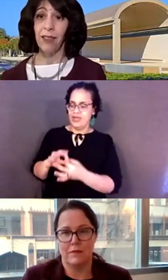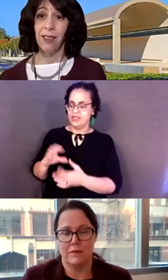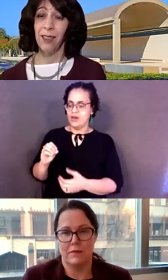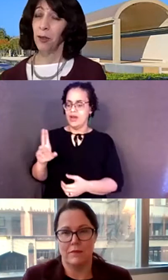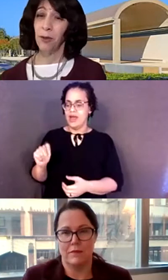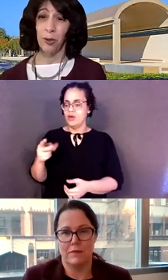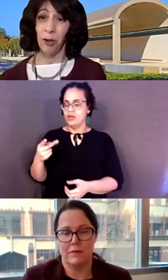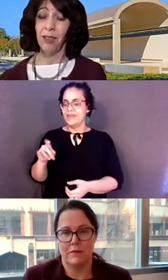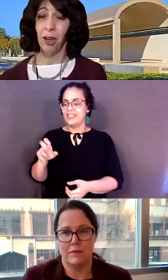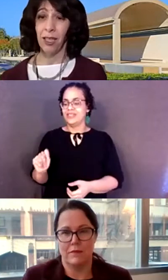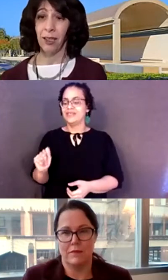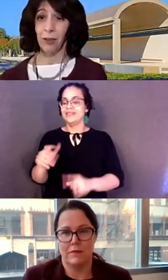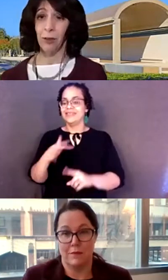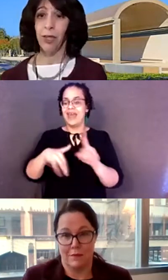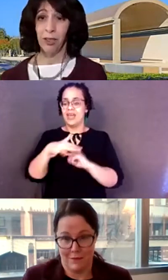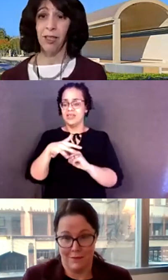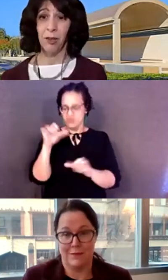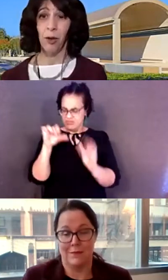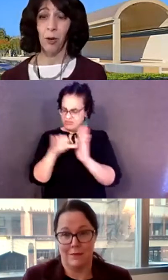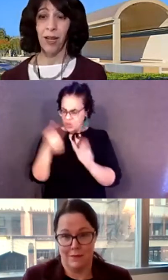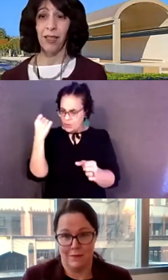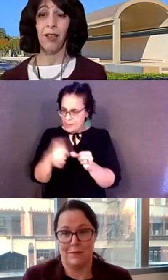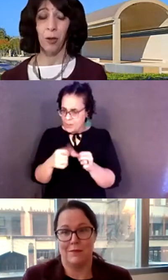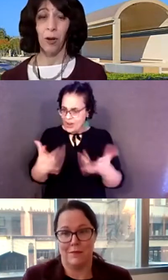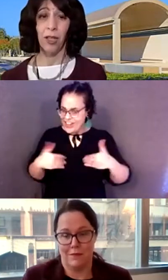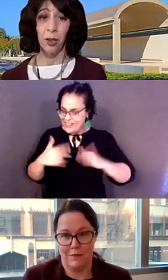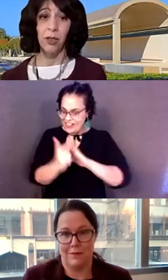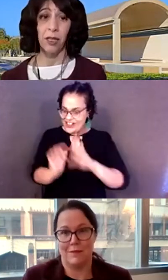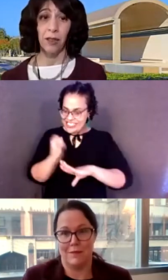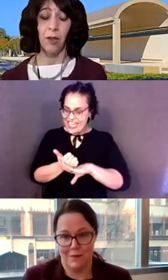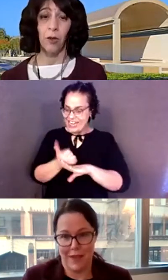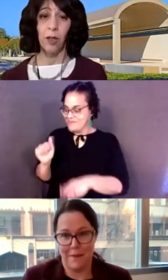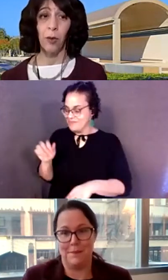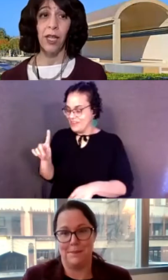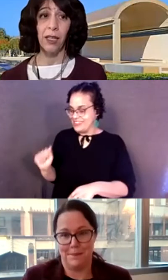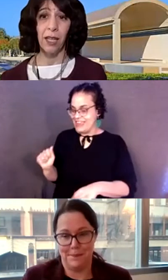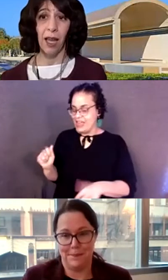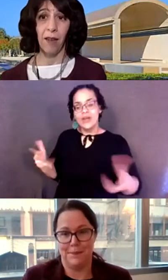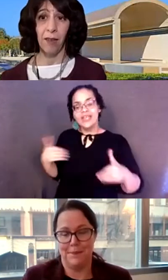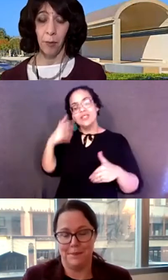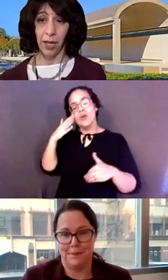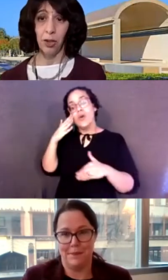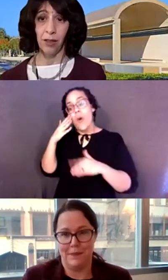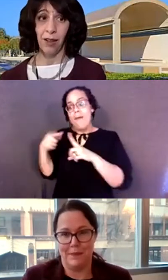you know, there's already a law here. We just need to know about it and know how